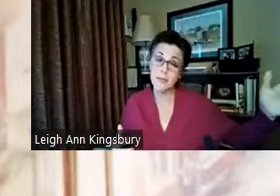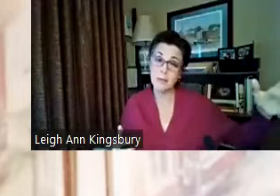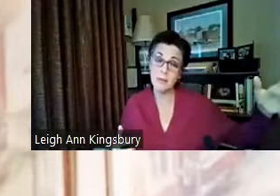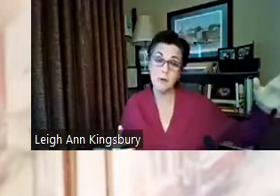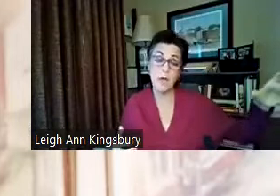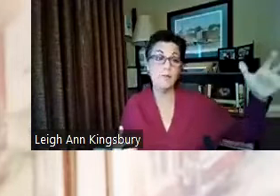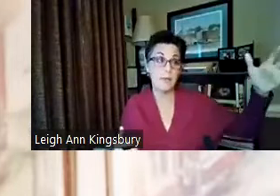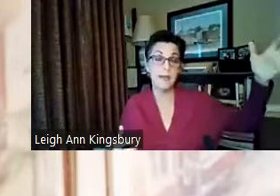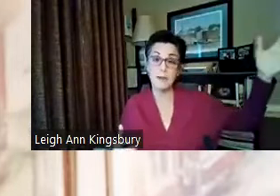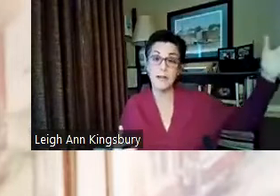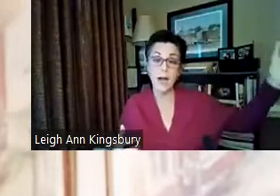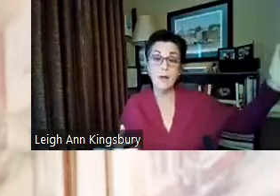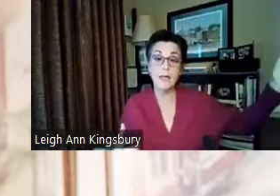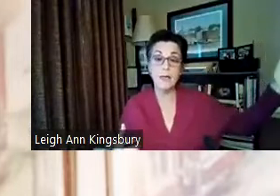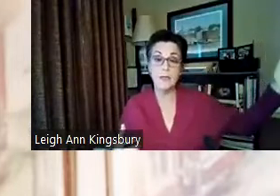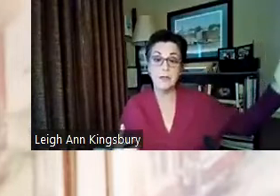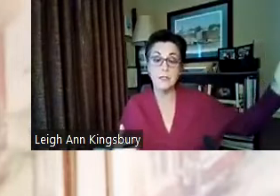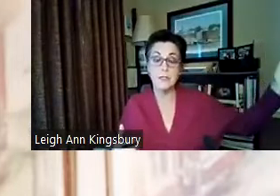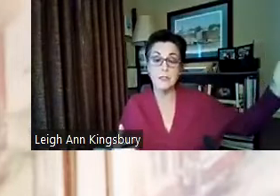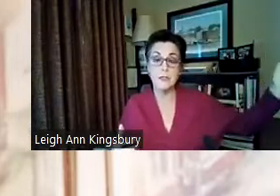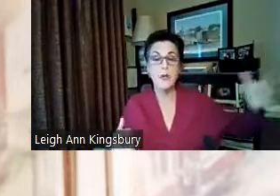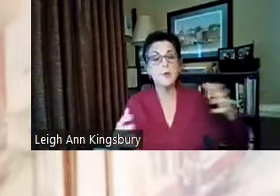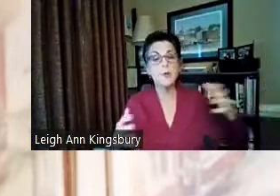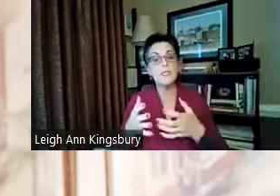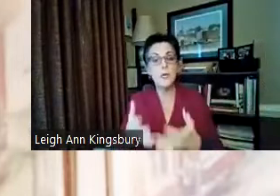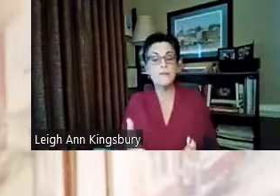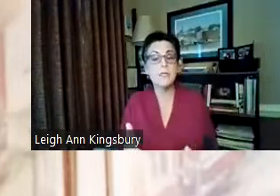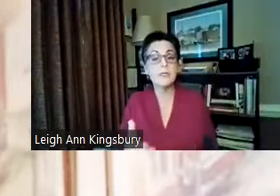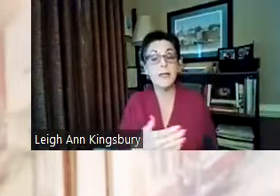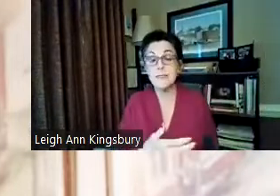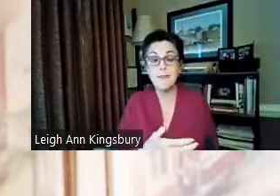capable of making a very complex healthcare decision. But we start from this place of